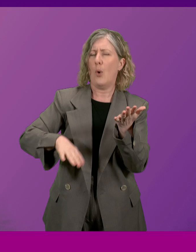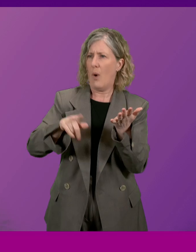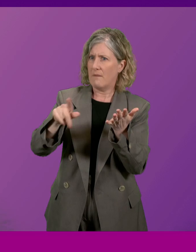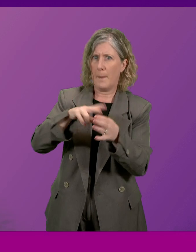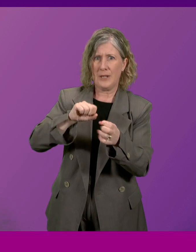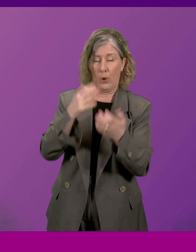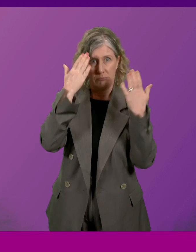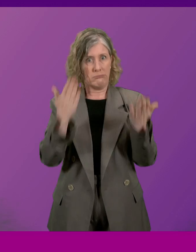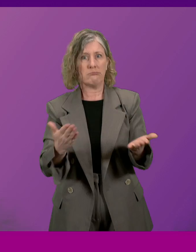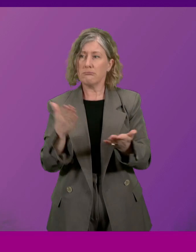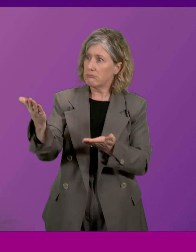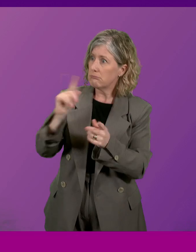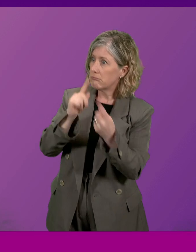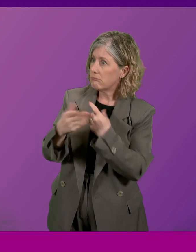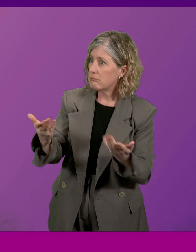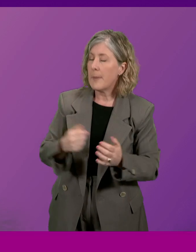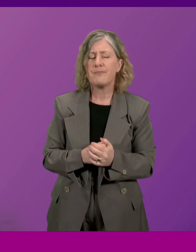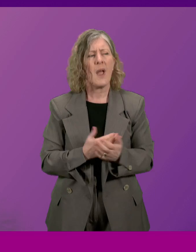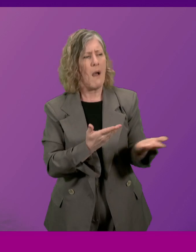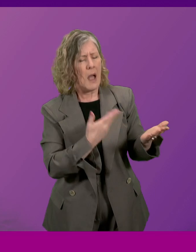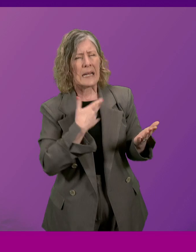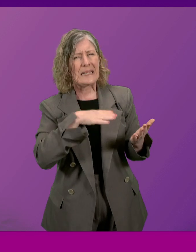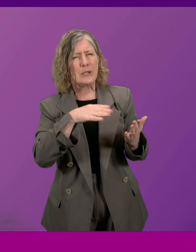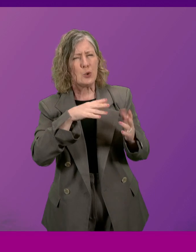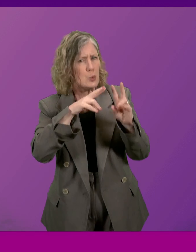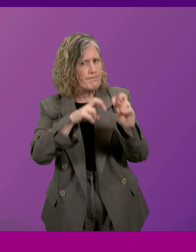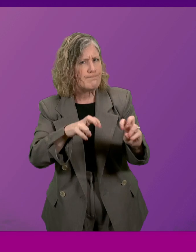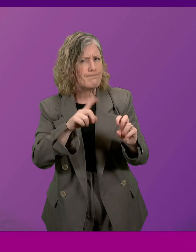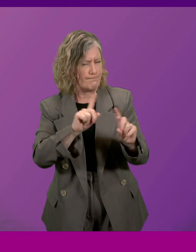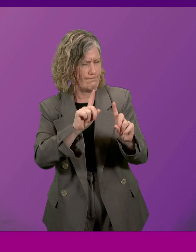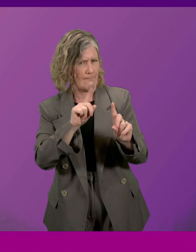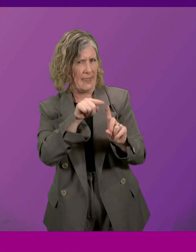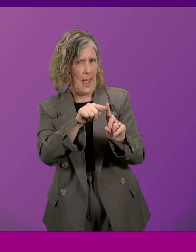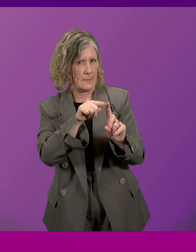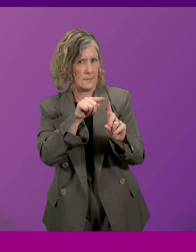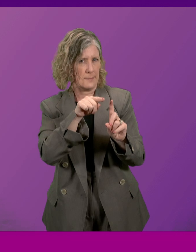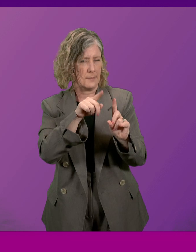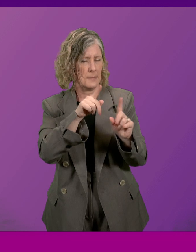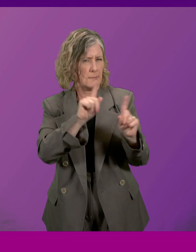I will have to look into the specifics of CCTV shift patterns, because it is not something